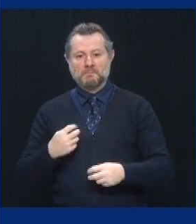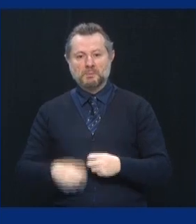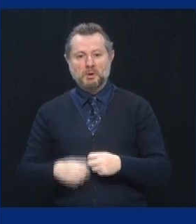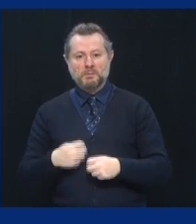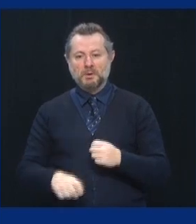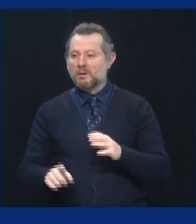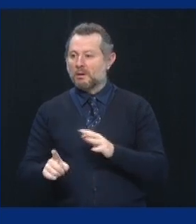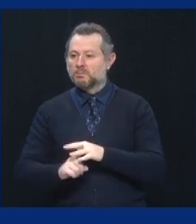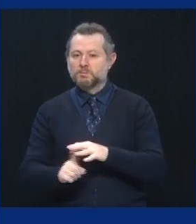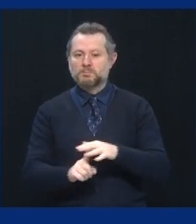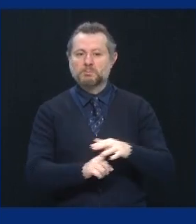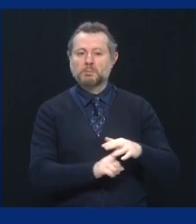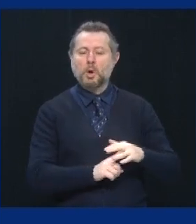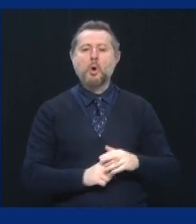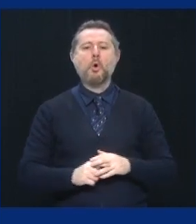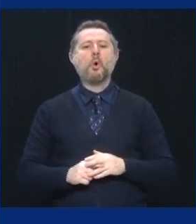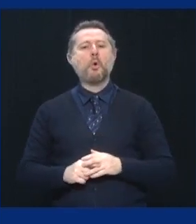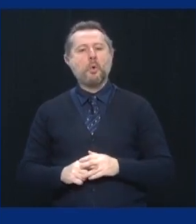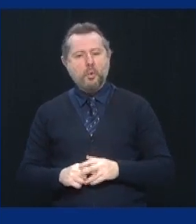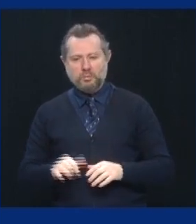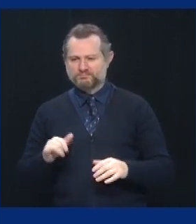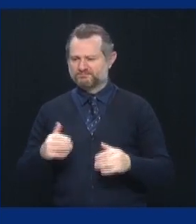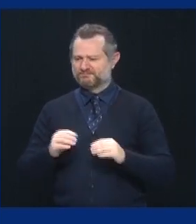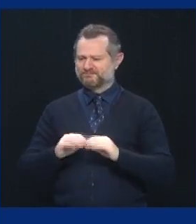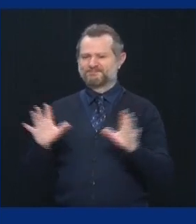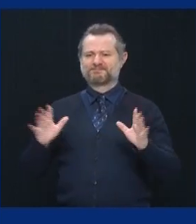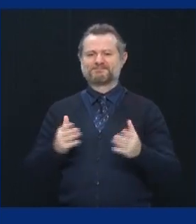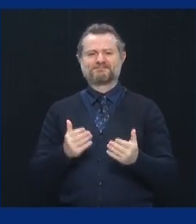THAT'S WHAT WE'VE SEEN ON THE BOTTOM.